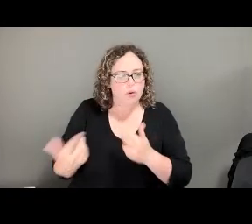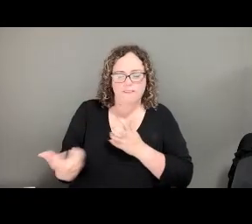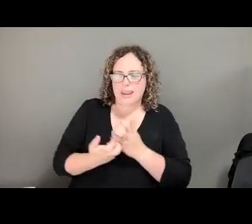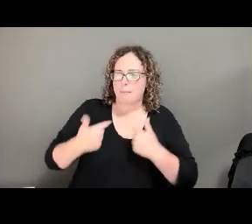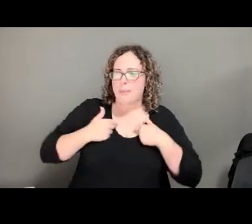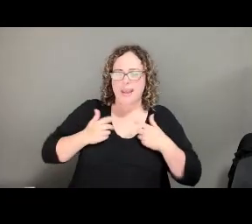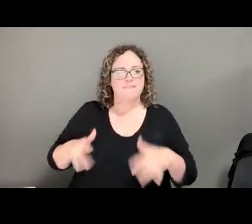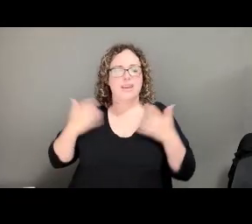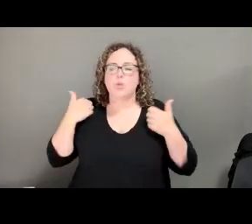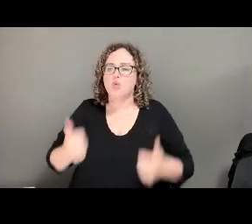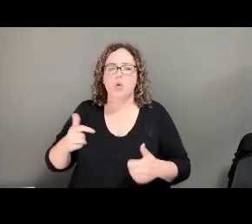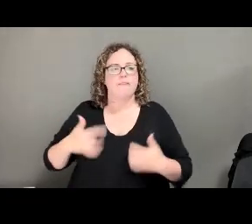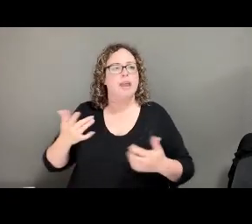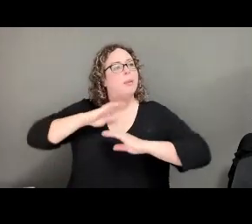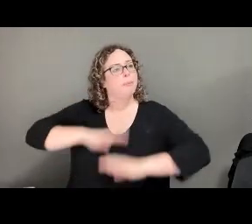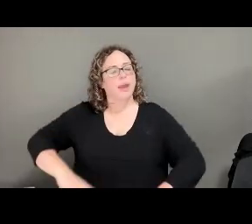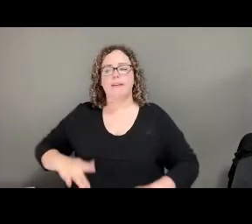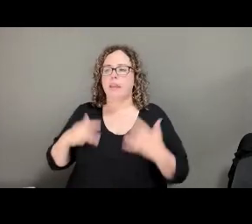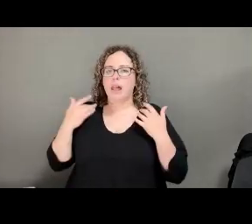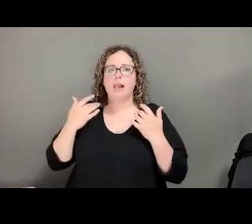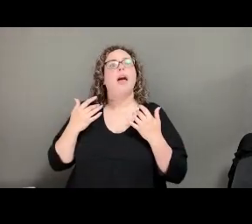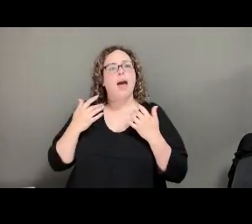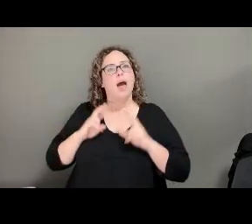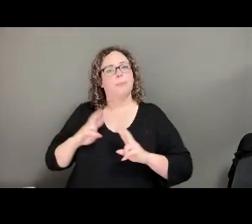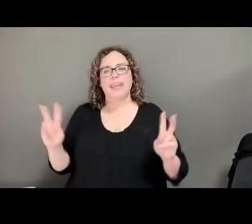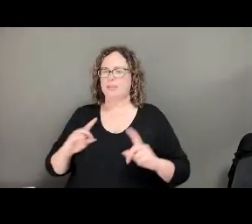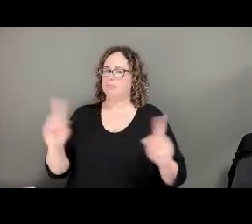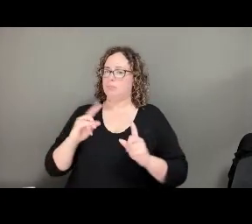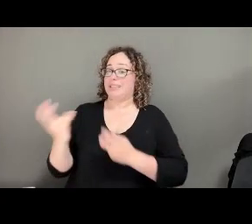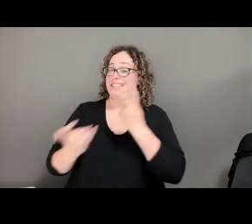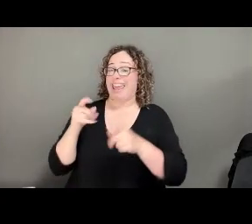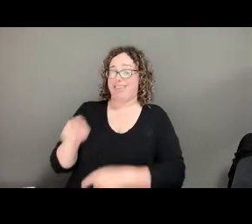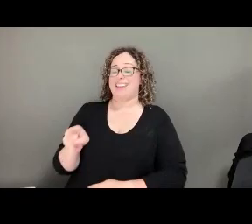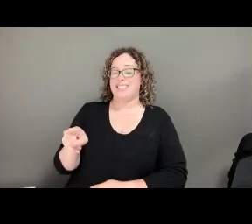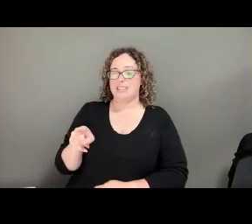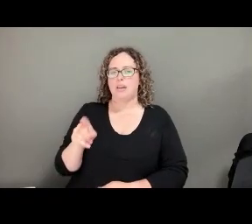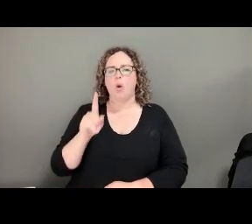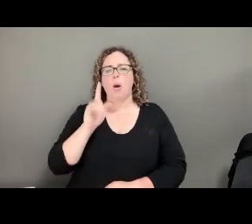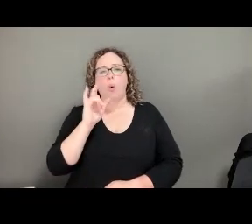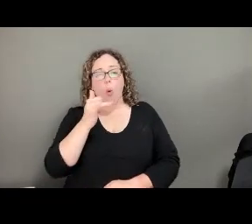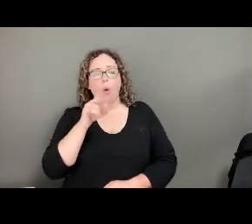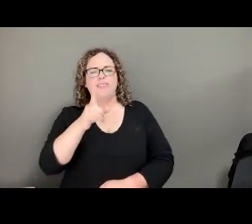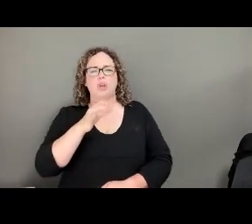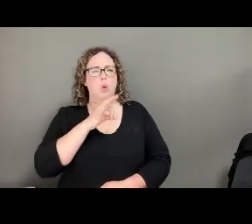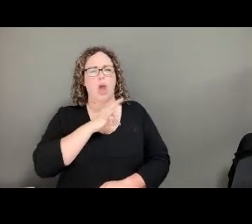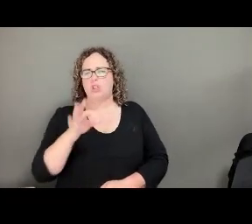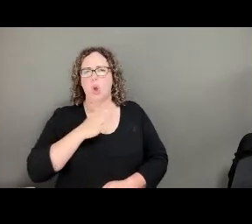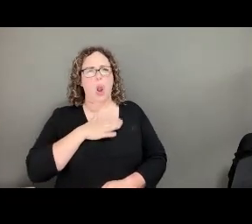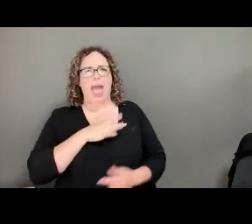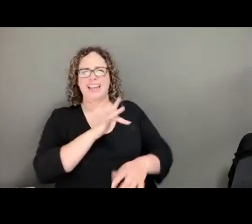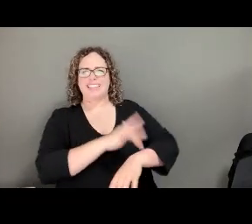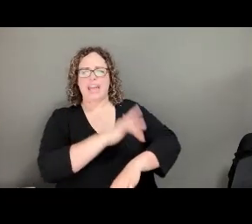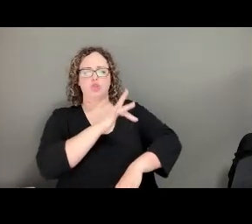I've really great for people that are sensory seeking or if you want, if you want to avoid touch, then you can look for the things that are not so great for touch,